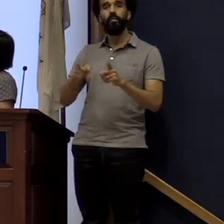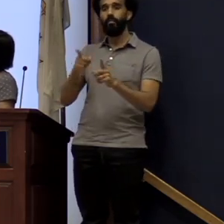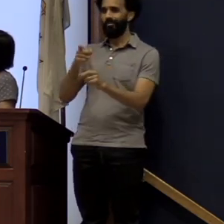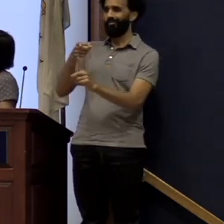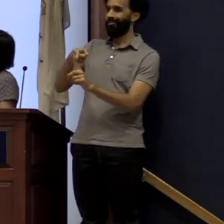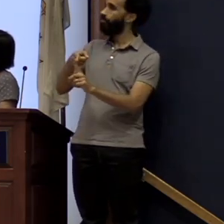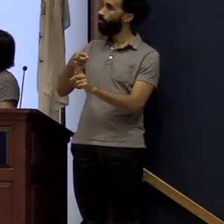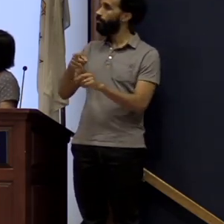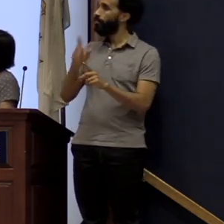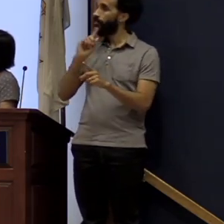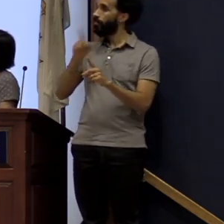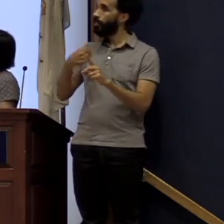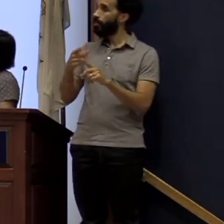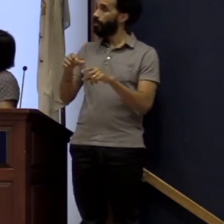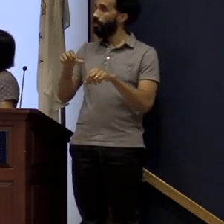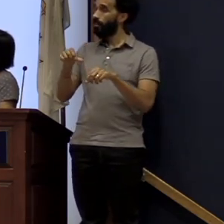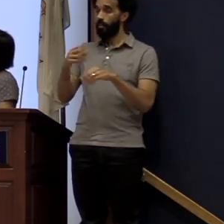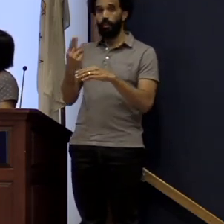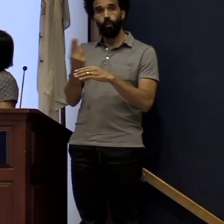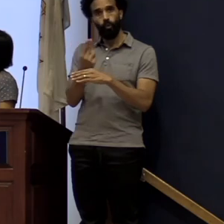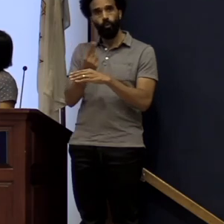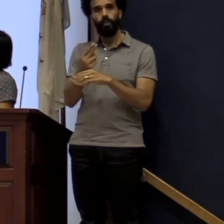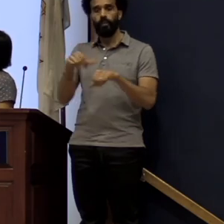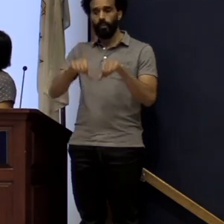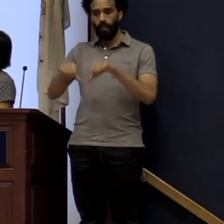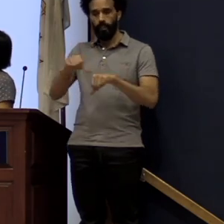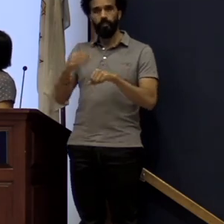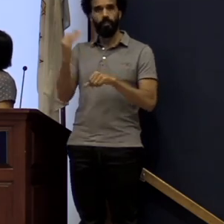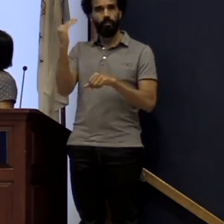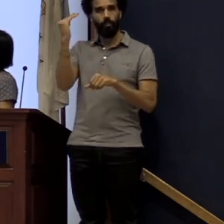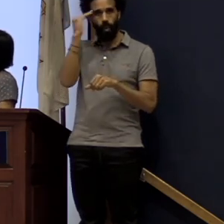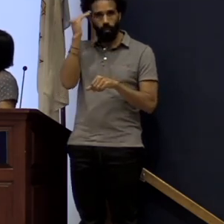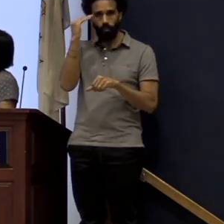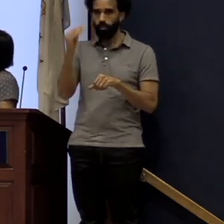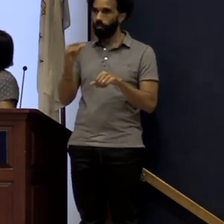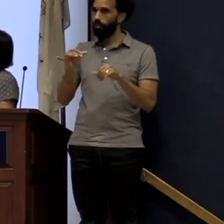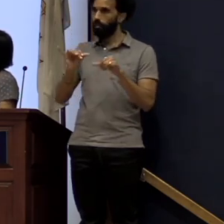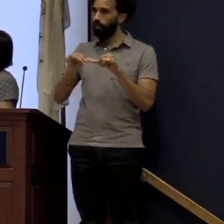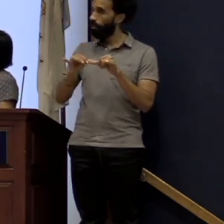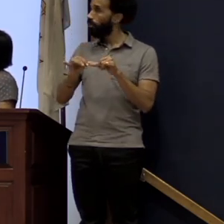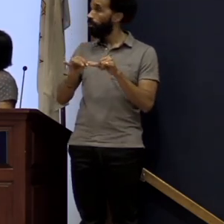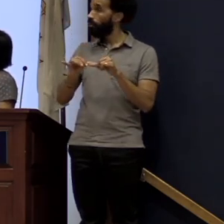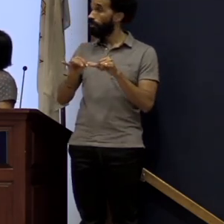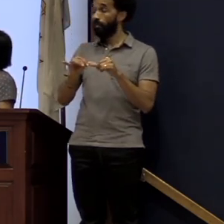Science knowledge and doing engineering at some point. You have a conversation with them about how these processes